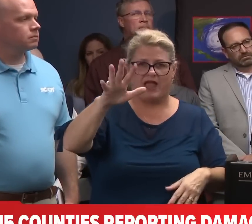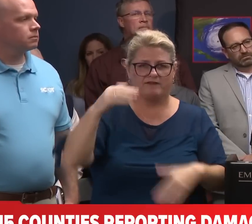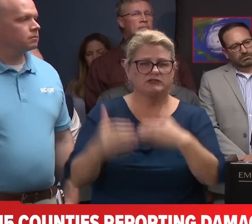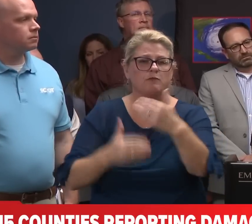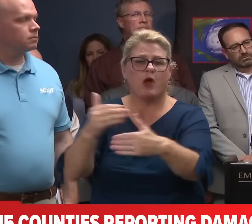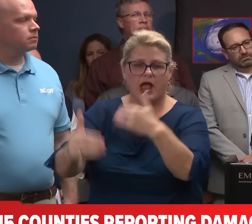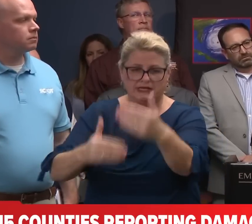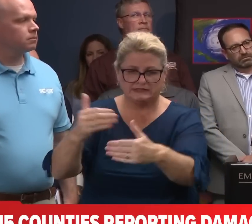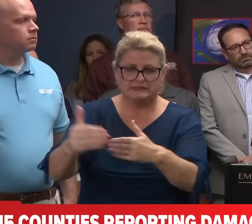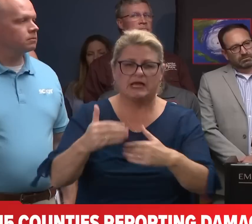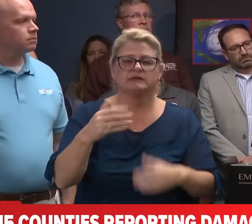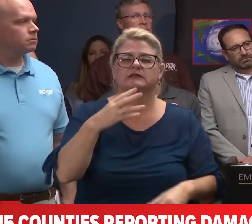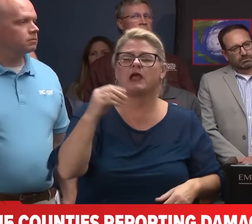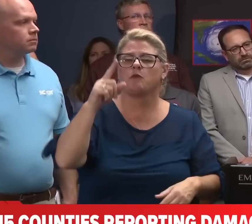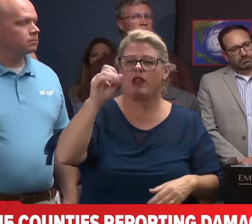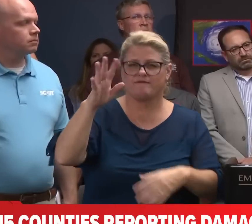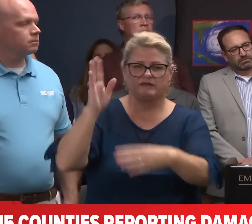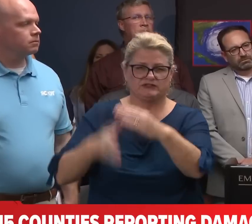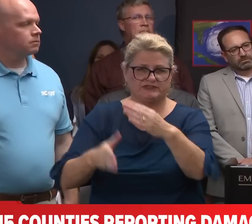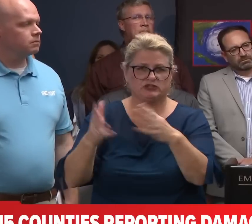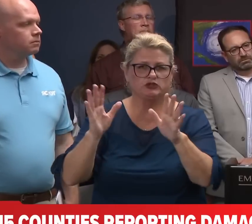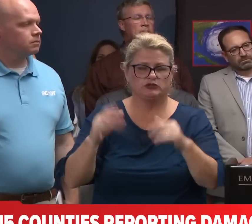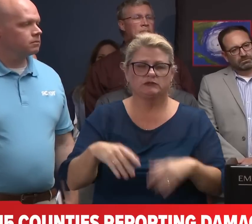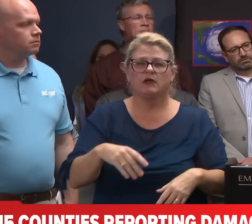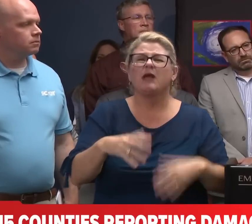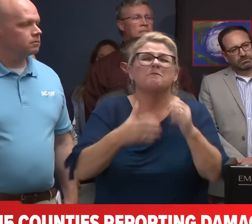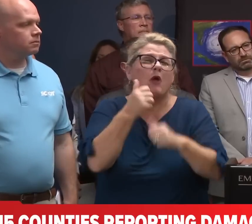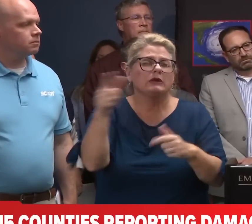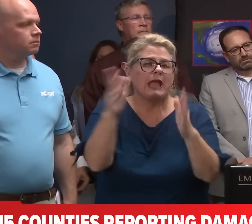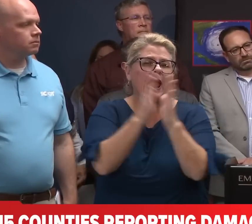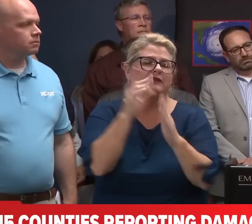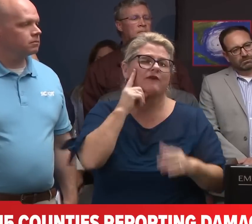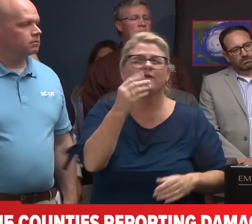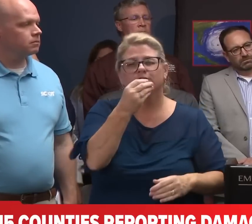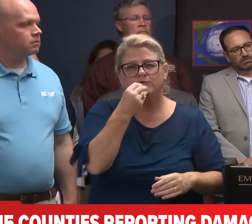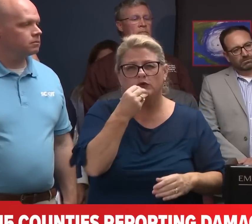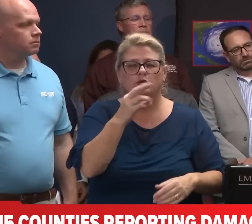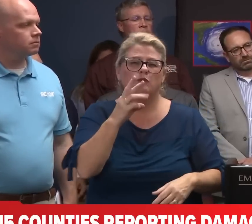Uh The most requests are for food, water, fuel and chainsaws